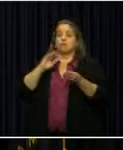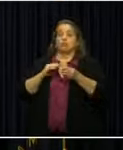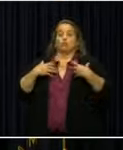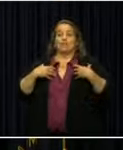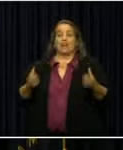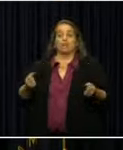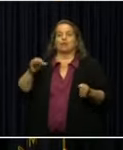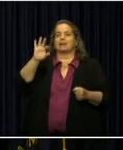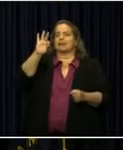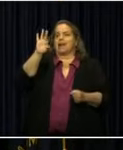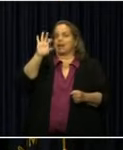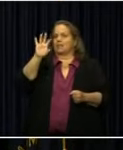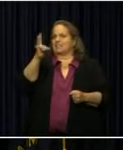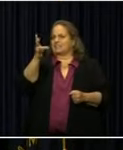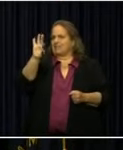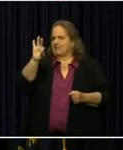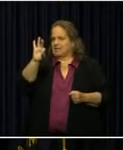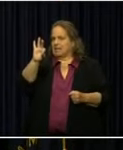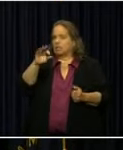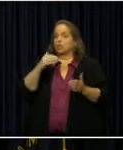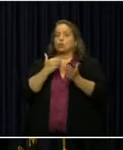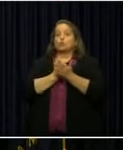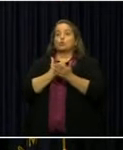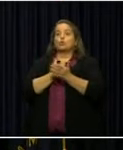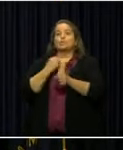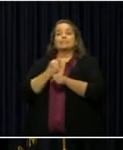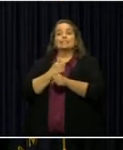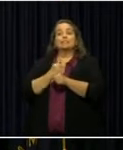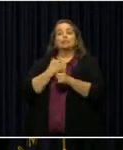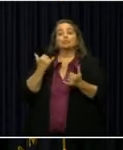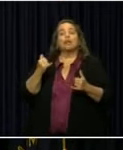IF A SECRET, GRAYSON, HARD IP,